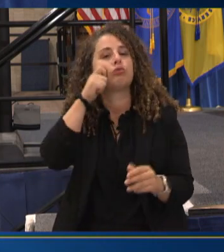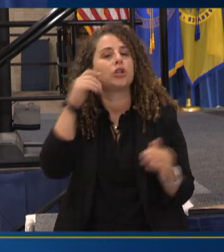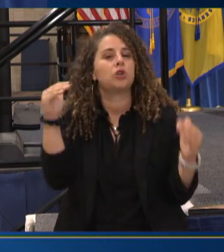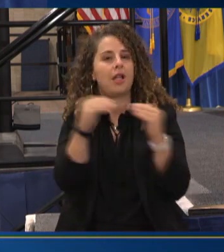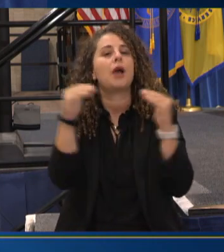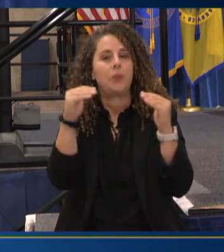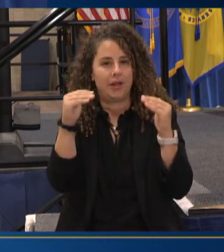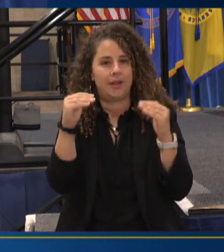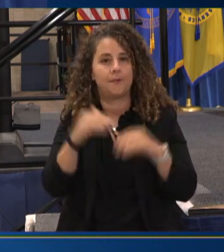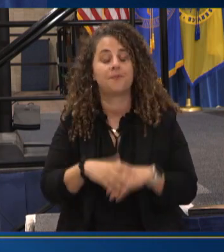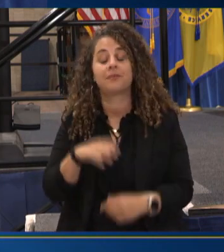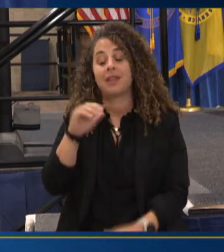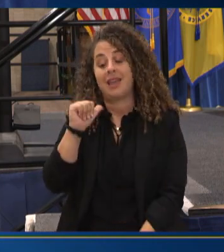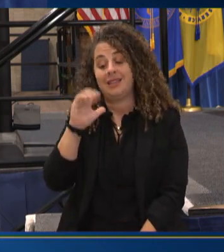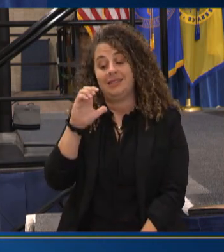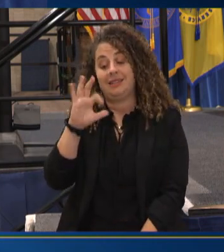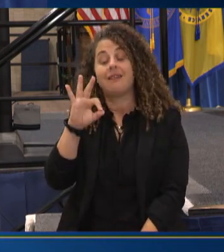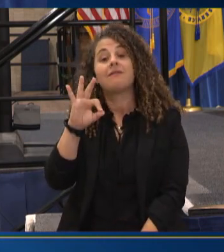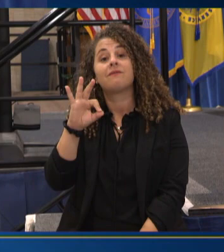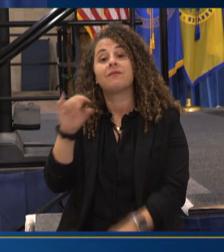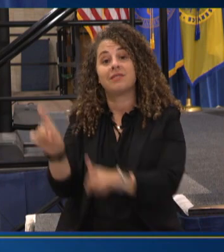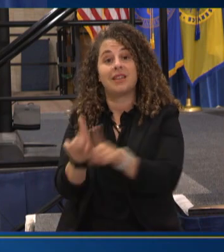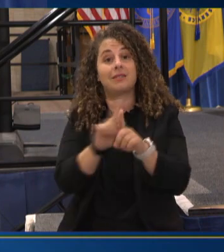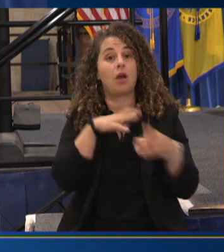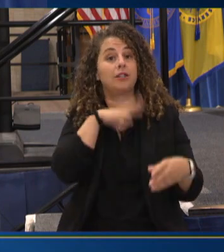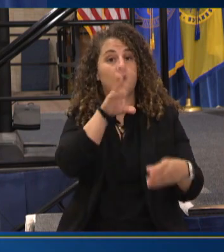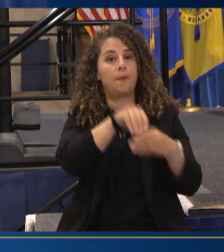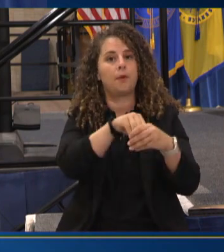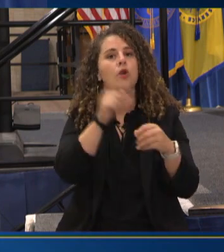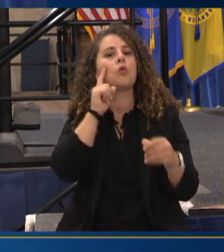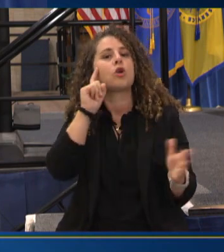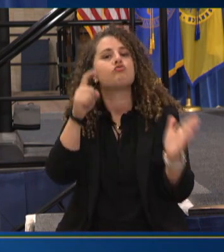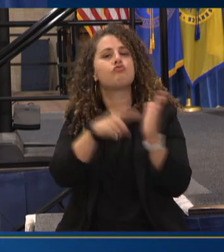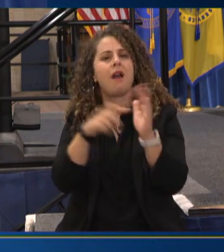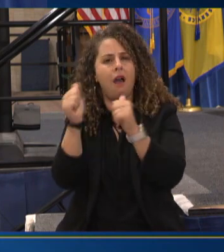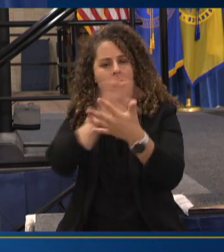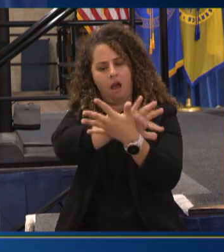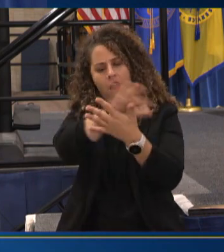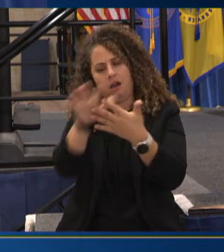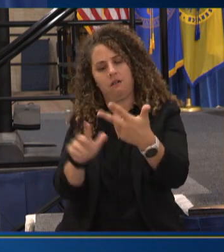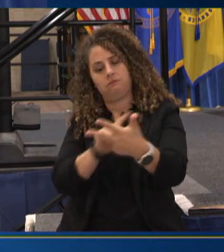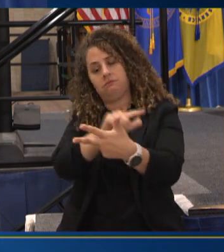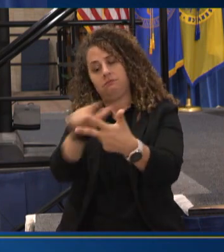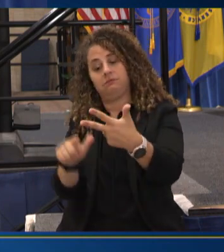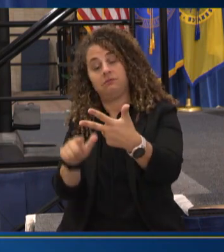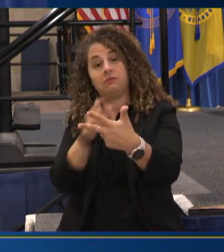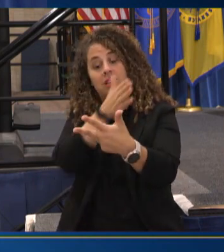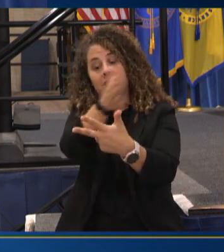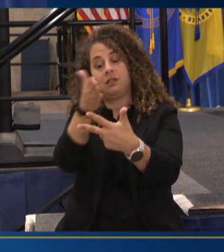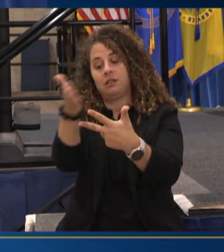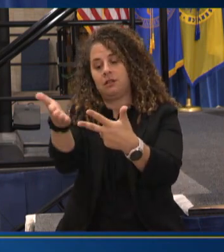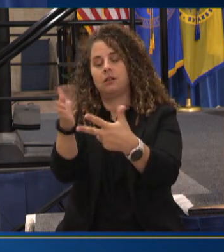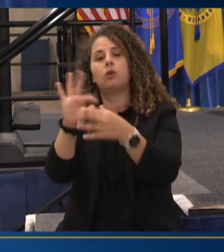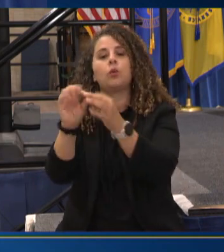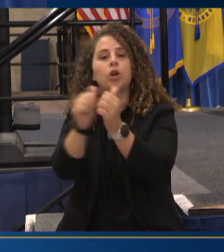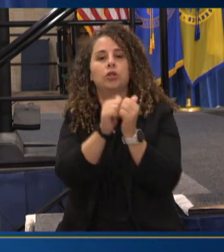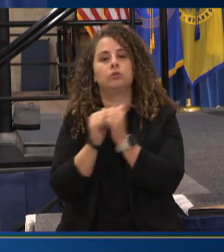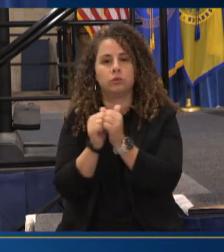At ACF, like our partners, we recognize that all of these three areas come together. You can't take them apart.